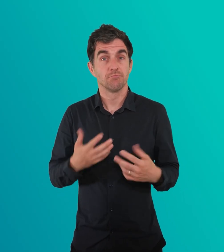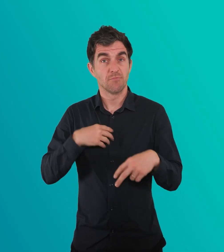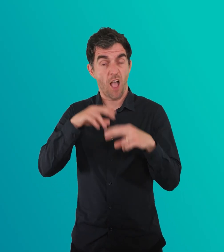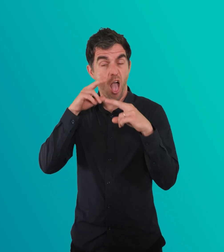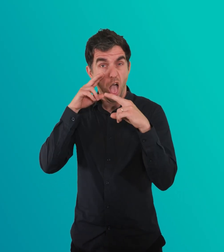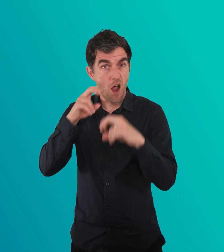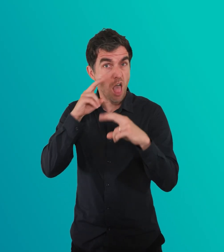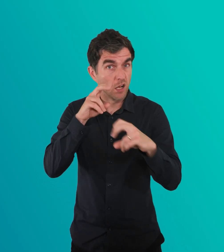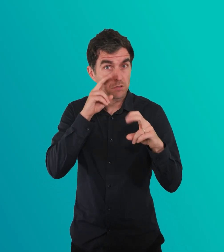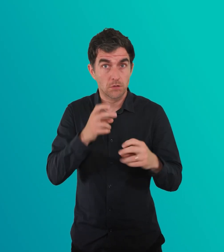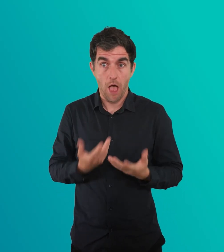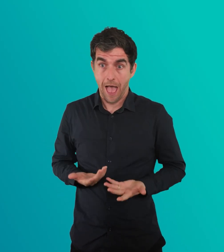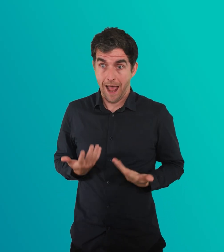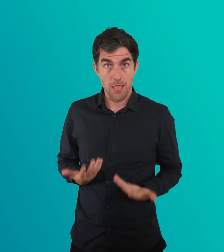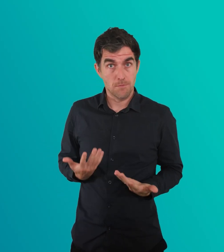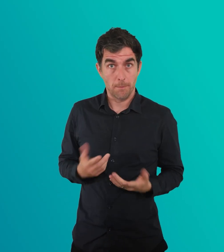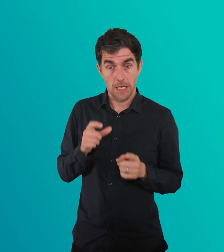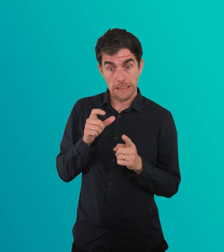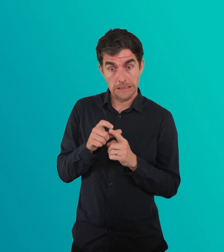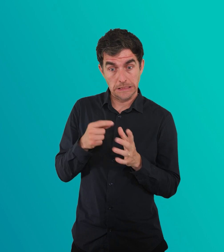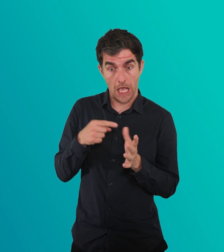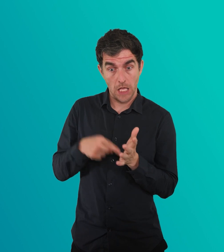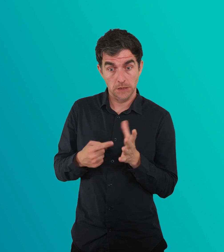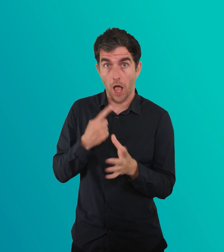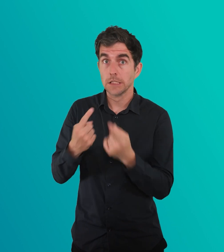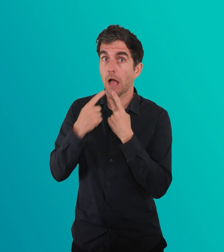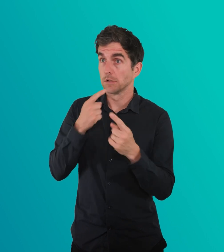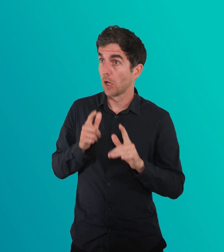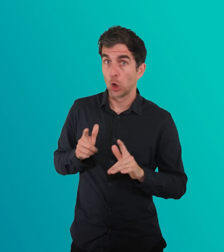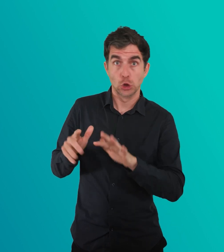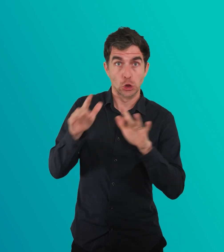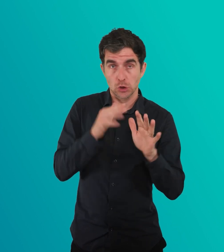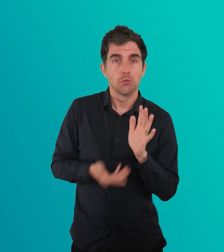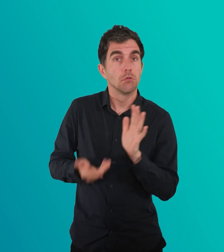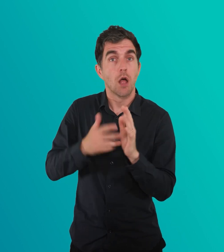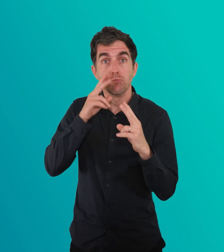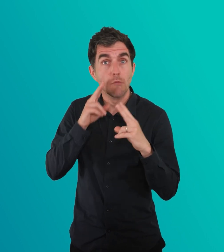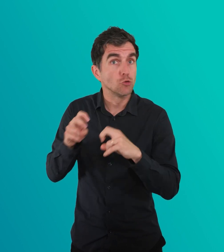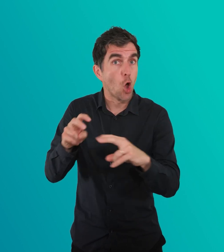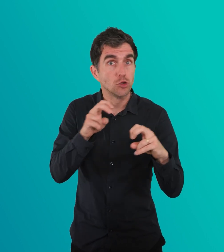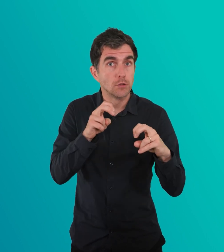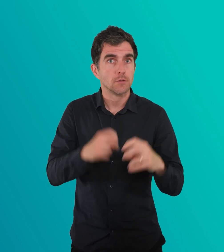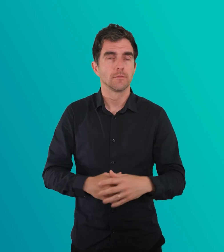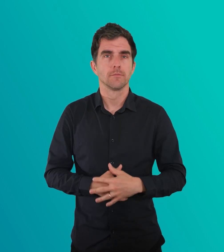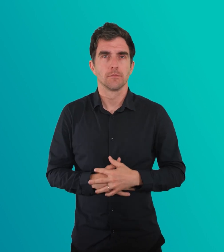analysing existing data and research,